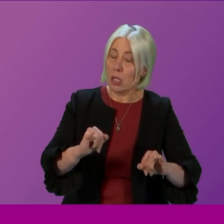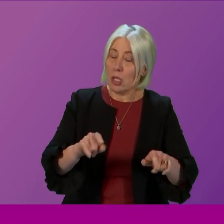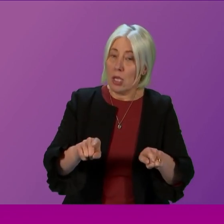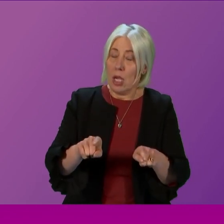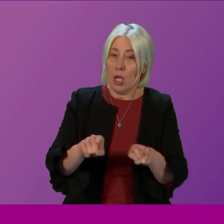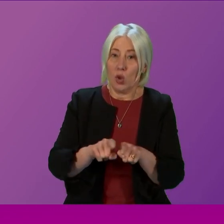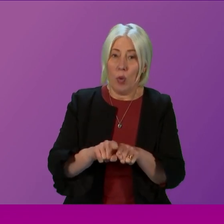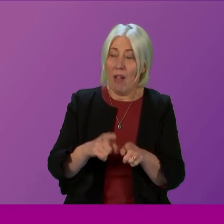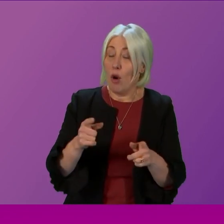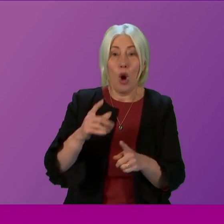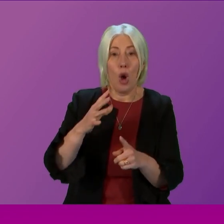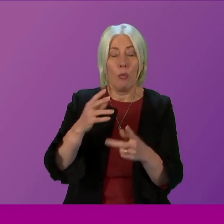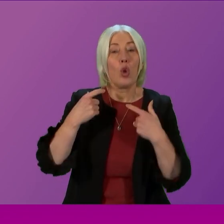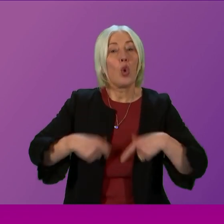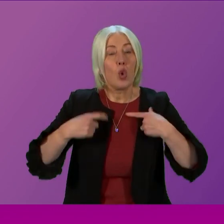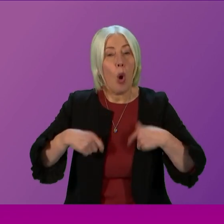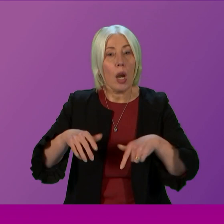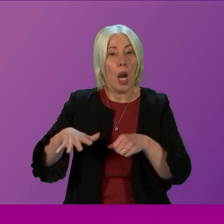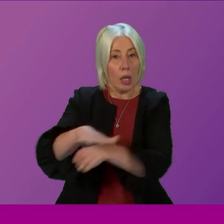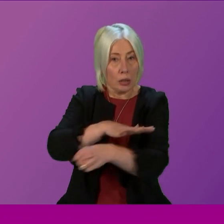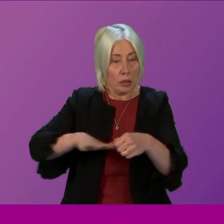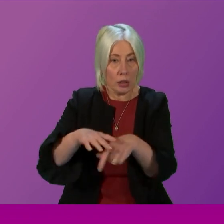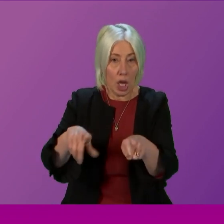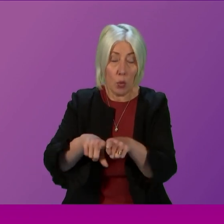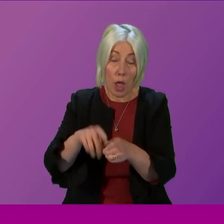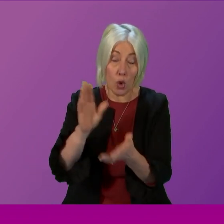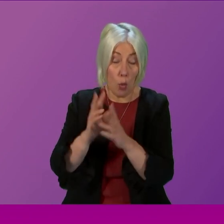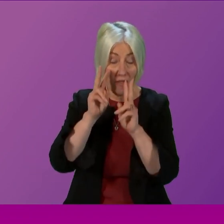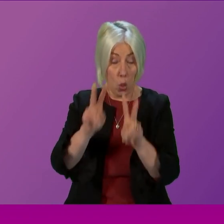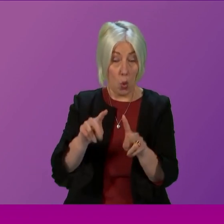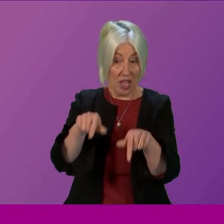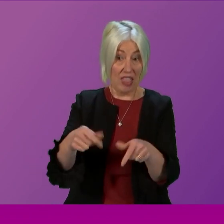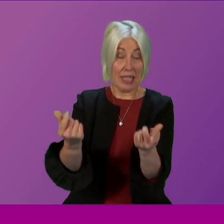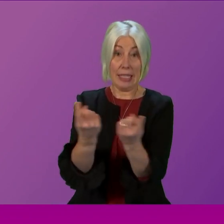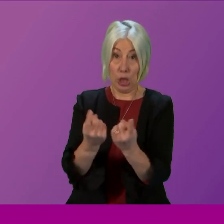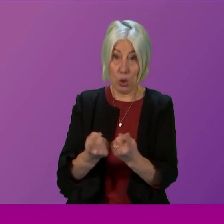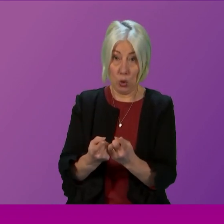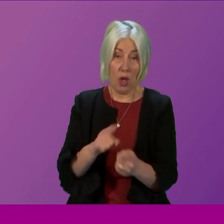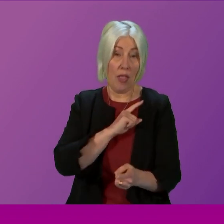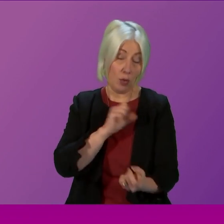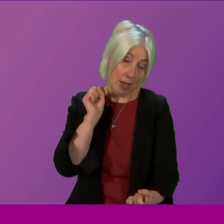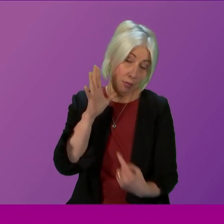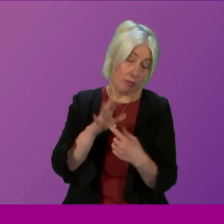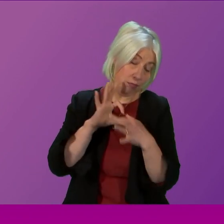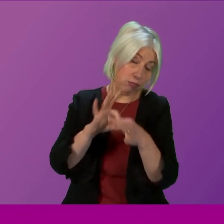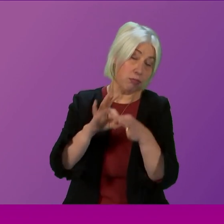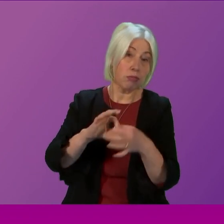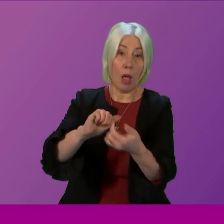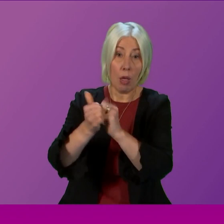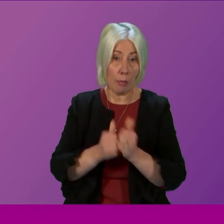facing the social work sector, and we are determined to address that. That is why we are working with key national and local partners, including the third sector,